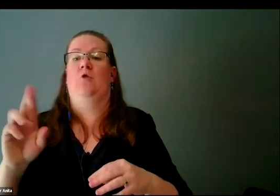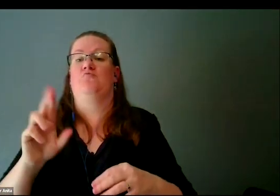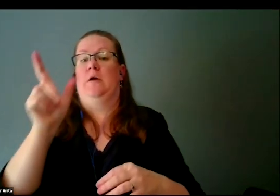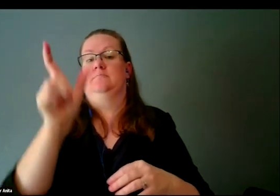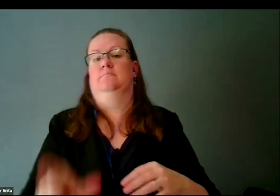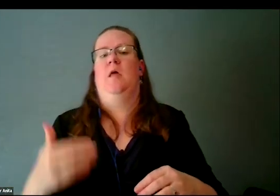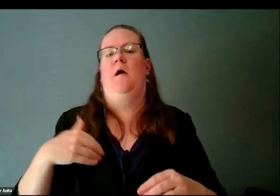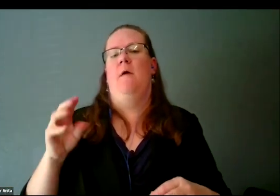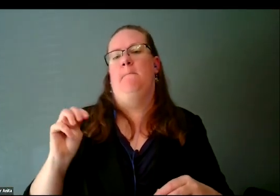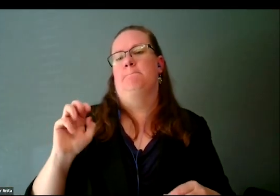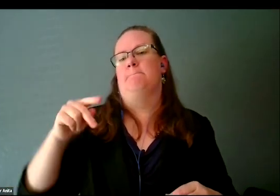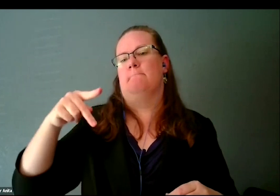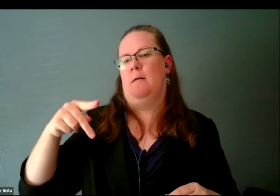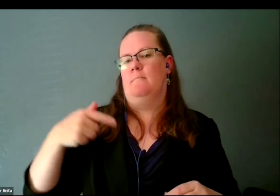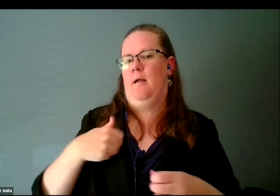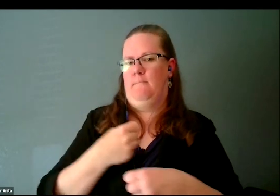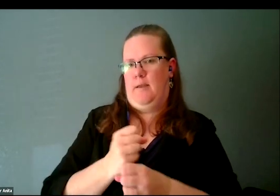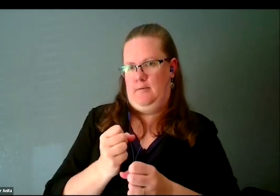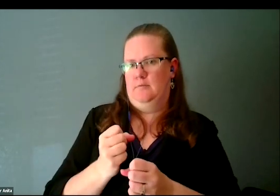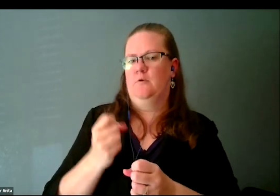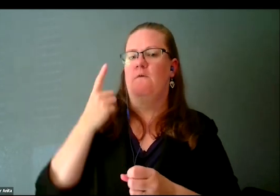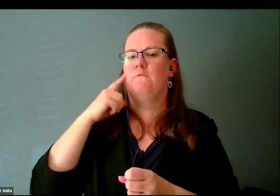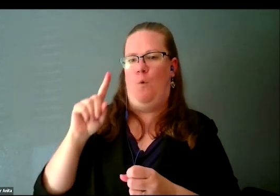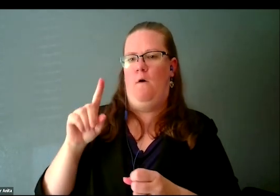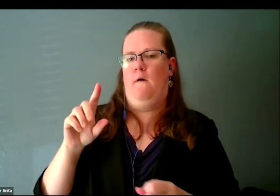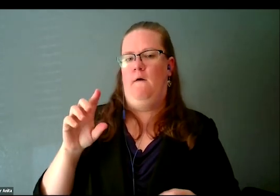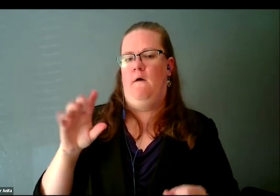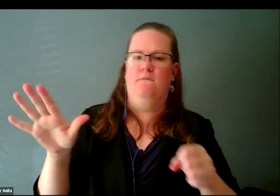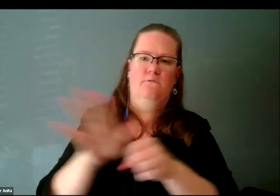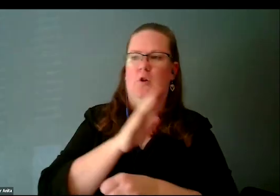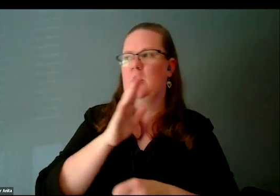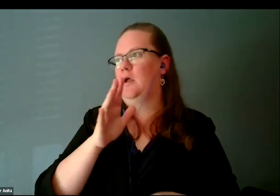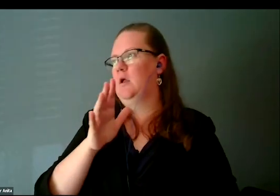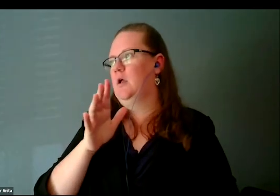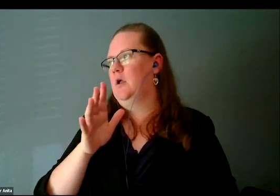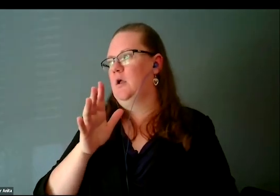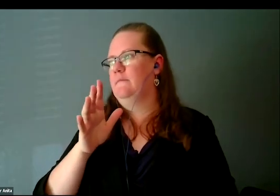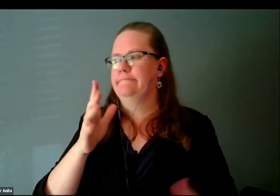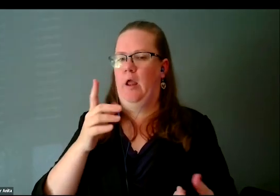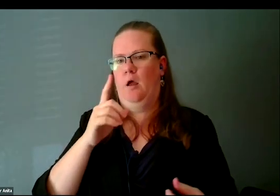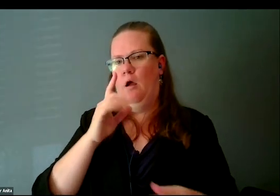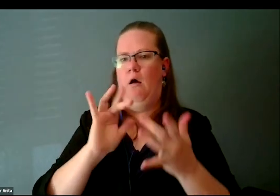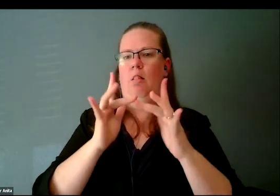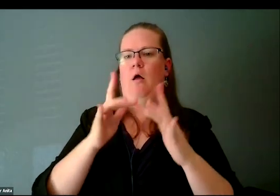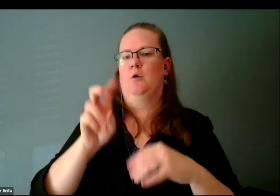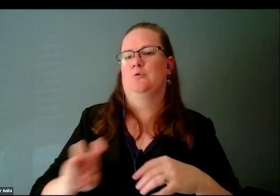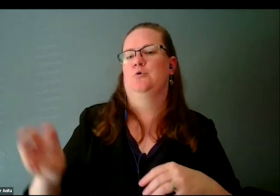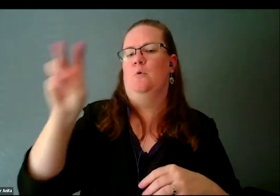that I created for a fully virtual tour of the Fort Vancouver Historical Park in Vancouver, Washington.